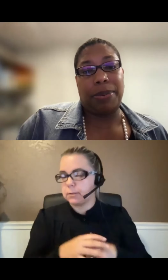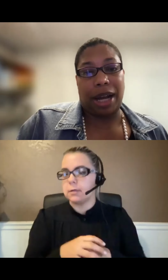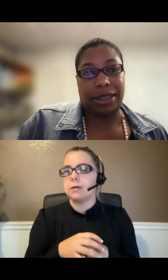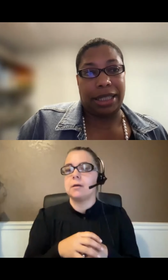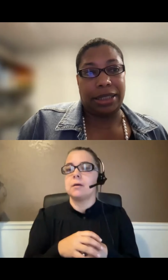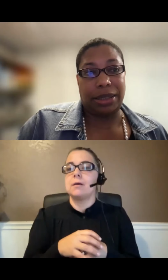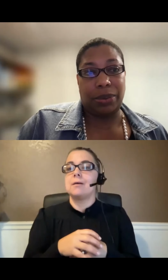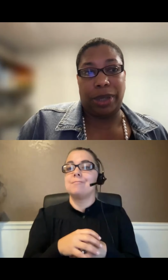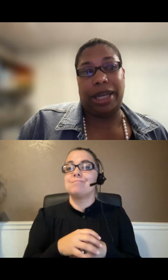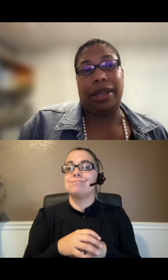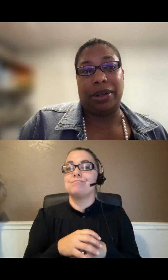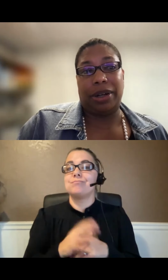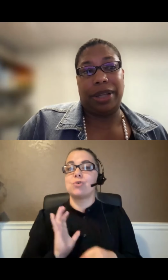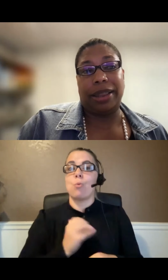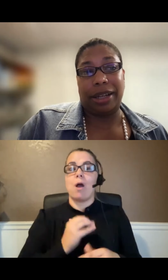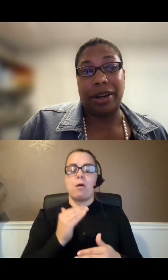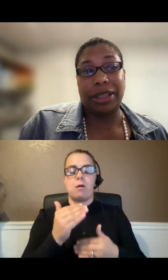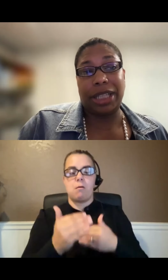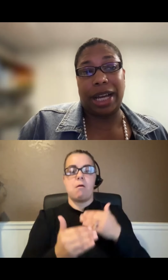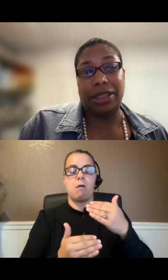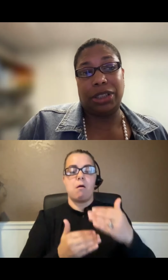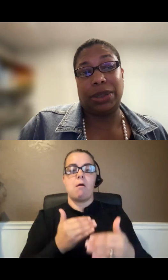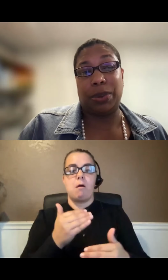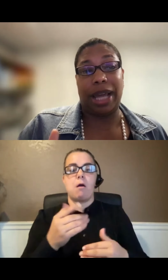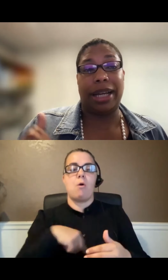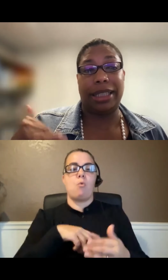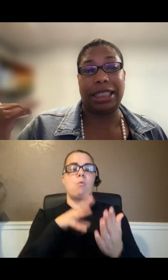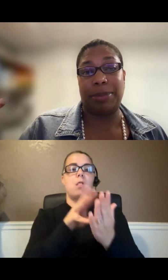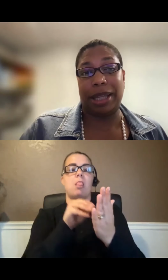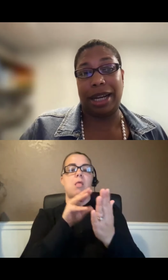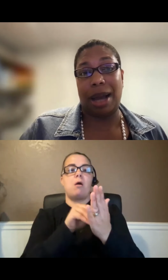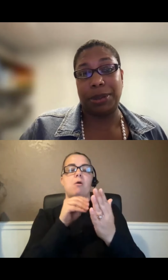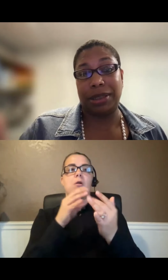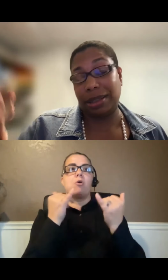In the process, we learned that the current challenges were that accessibility options,